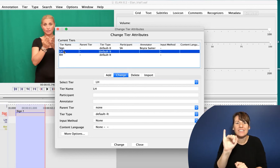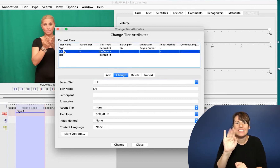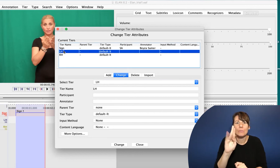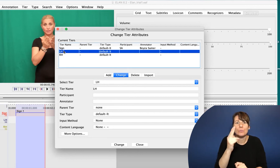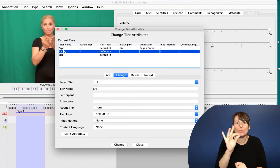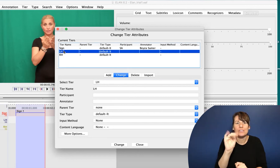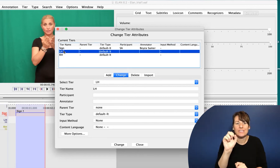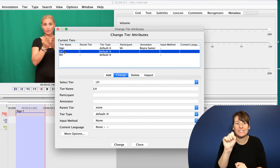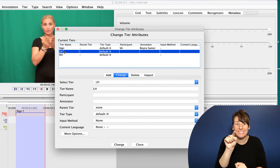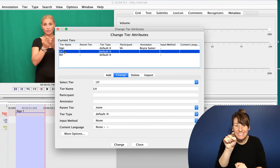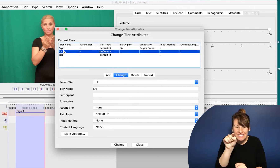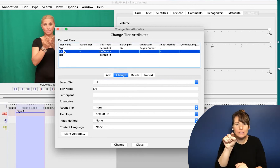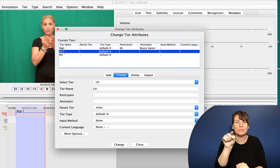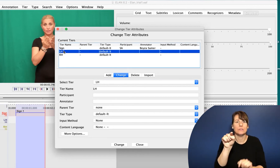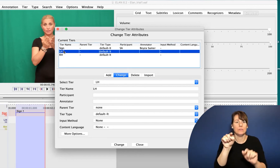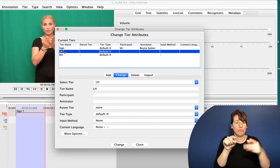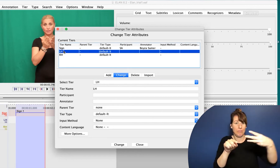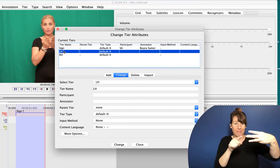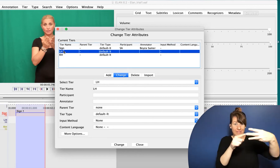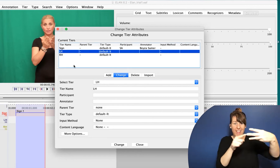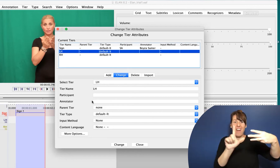I want to change the tier attributes for left hand.